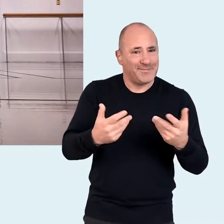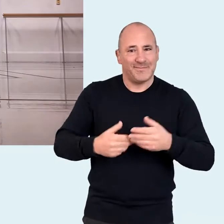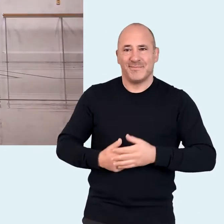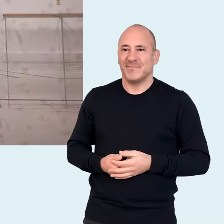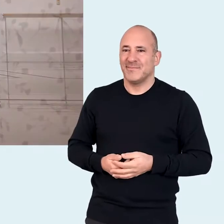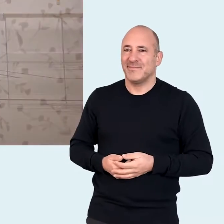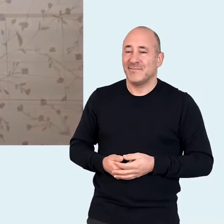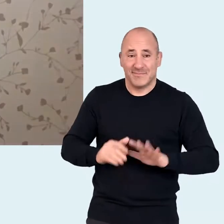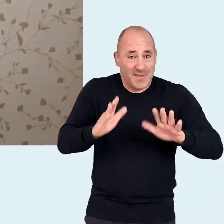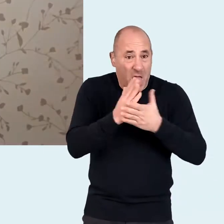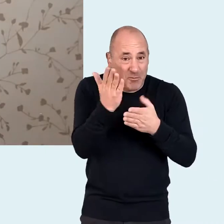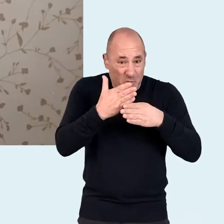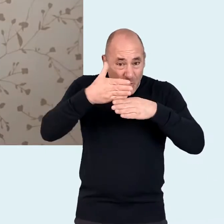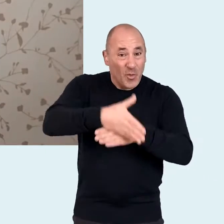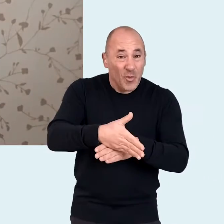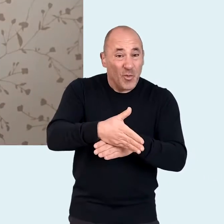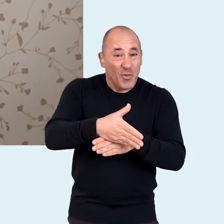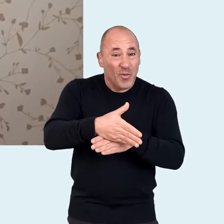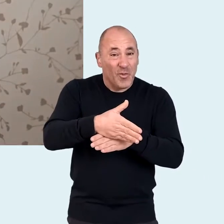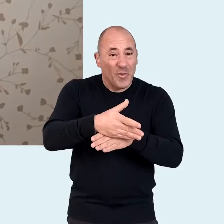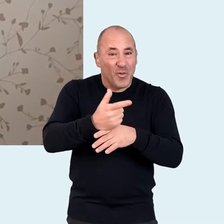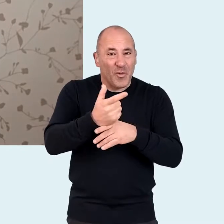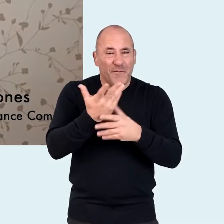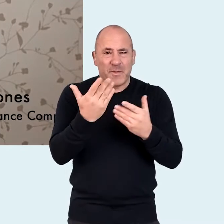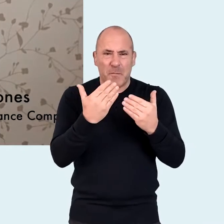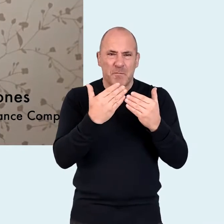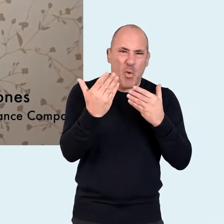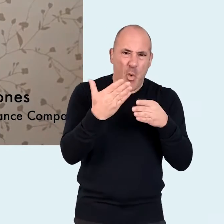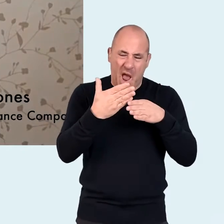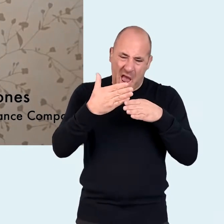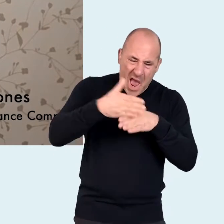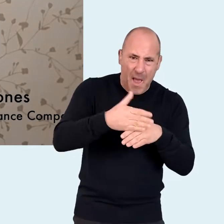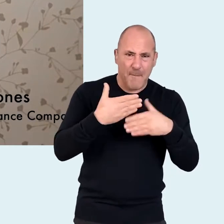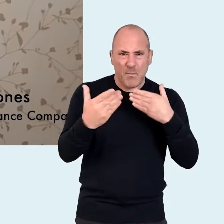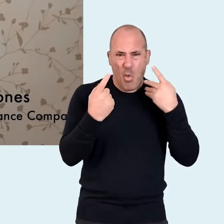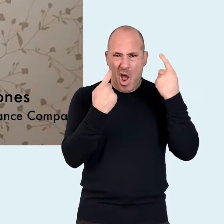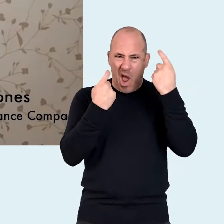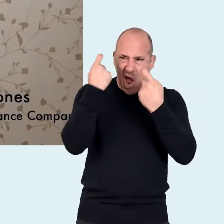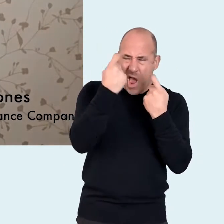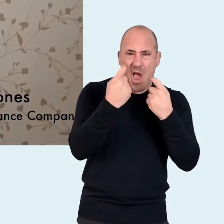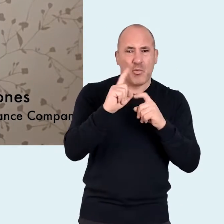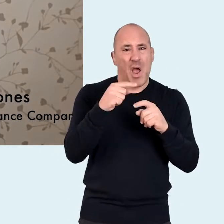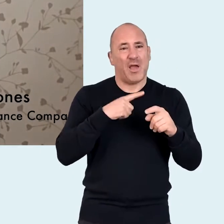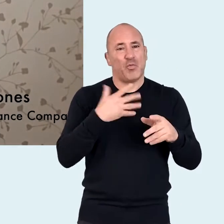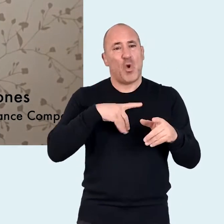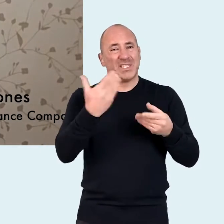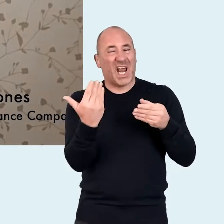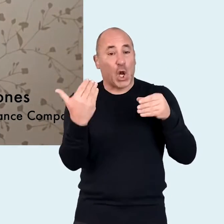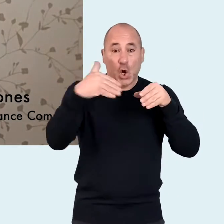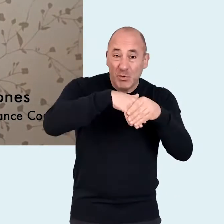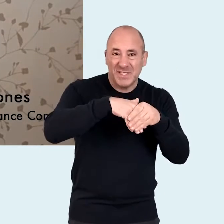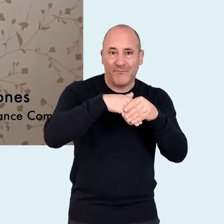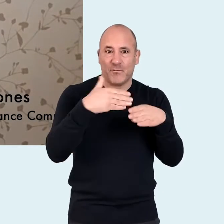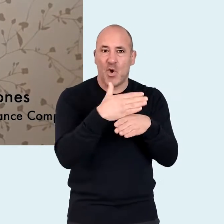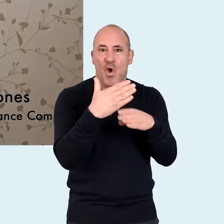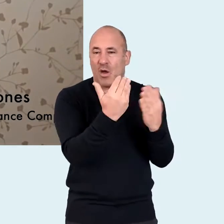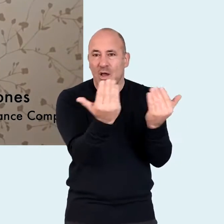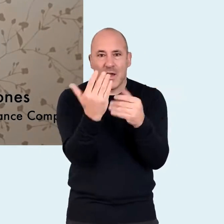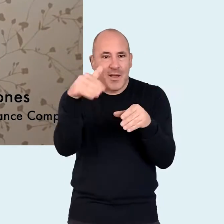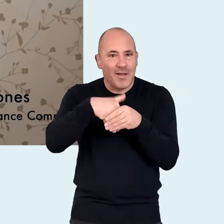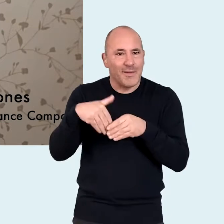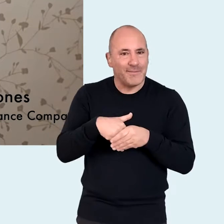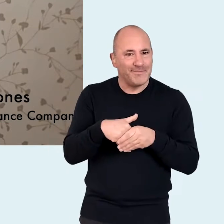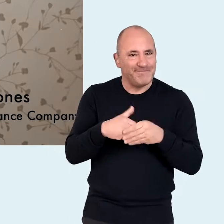Yes, it is hard work and it generally takes more time and more consideration to work in